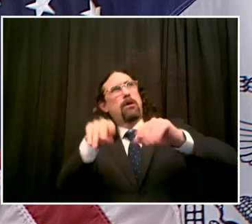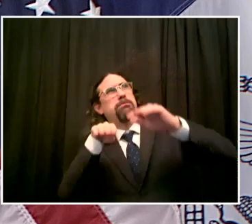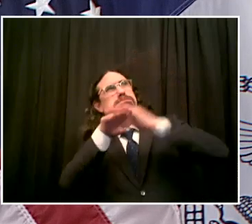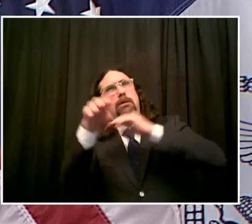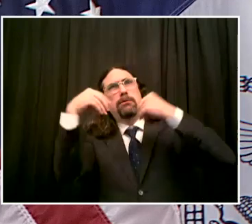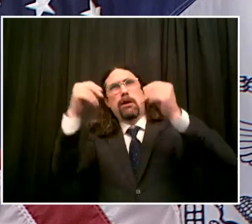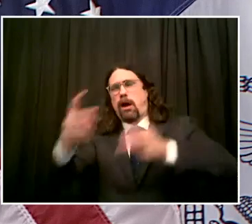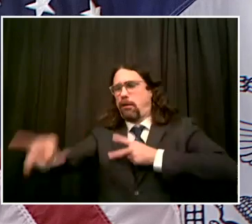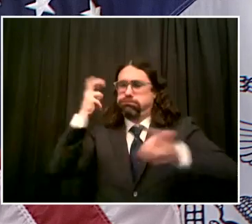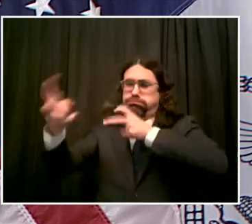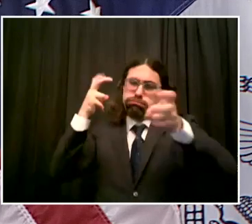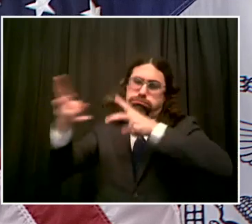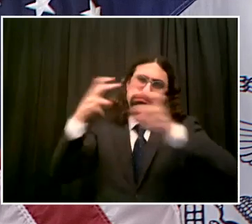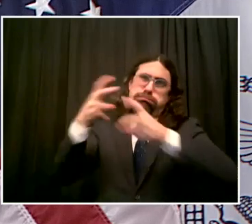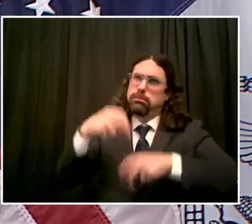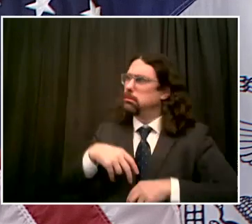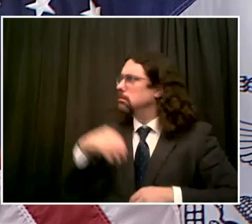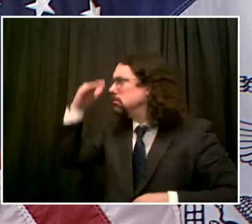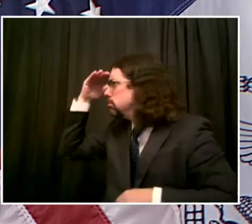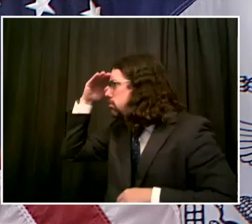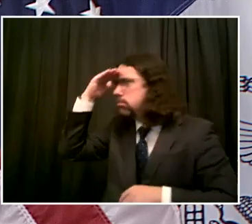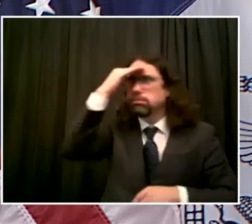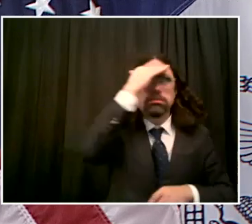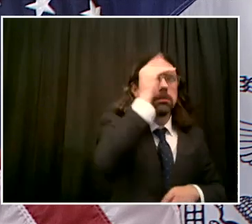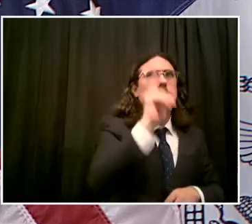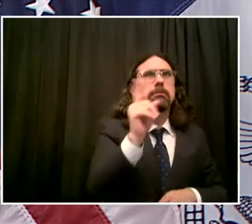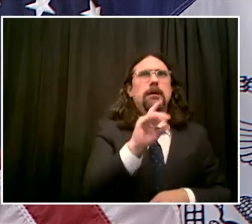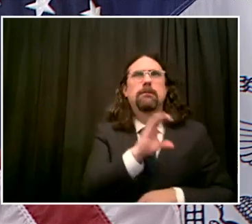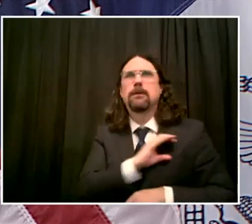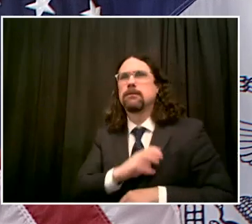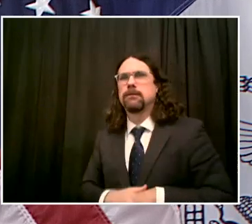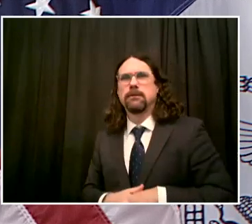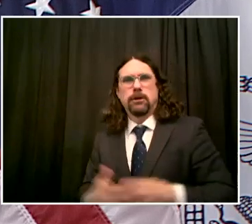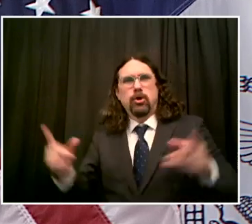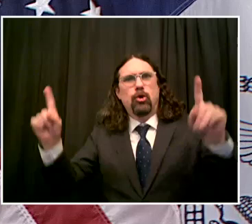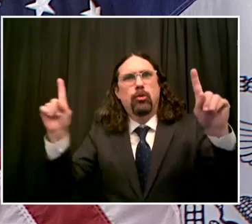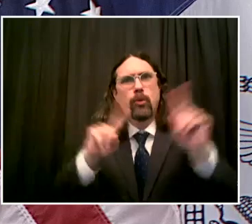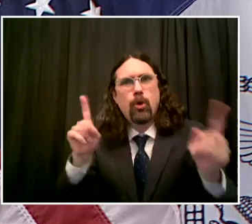YOU DID TWO.